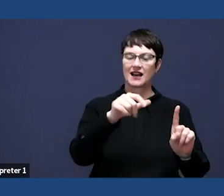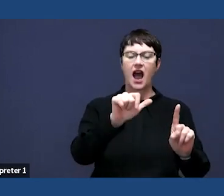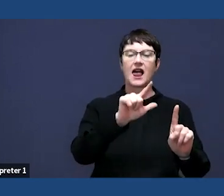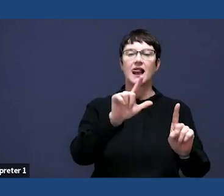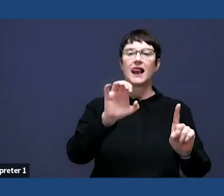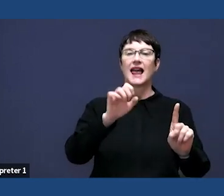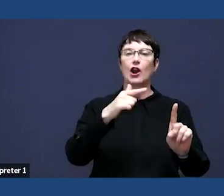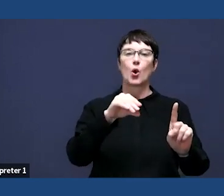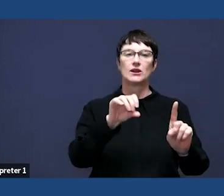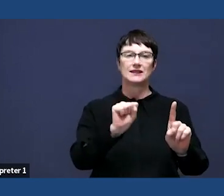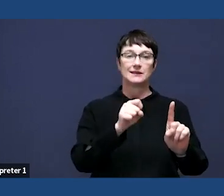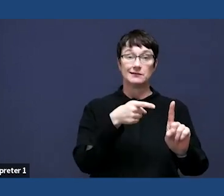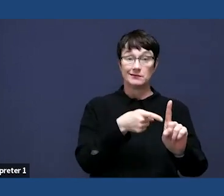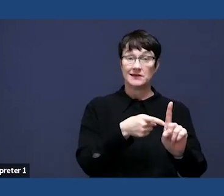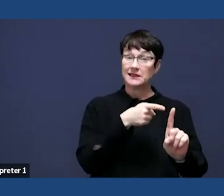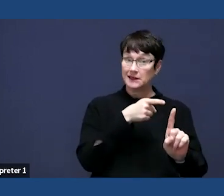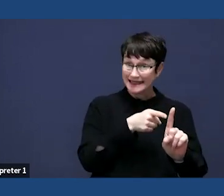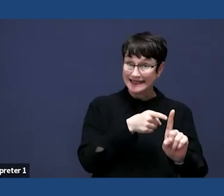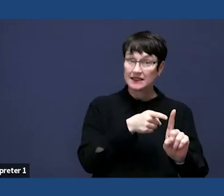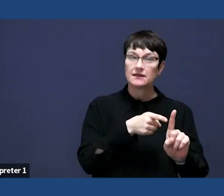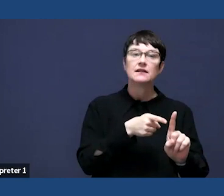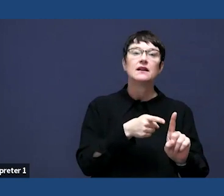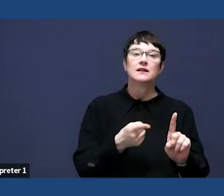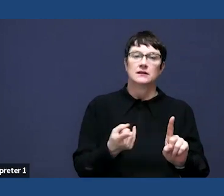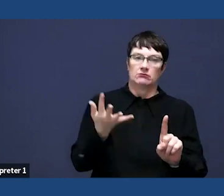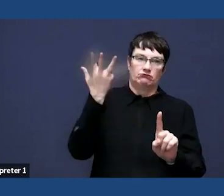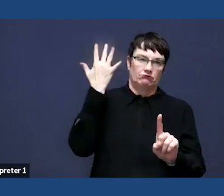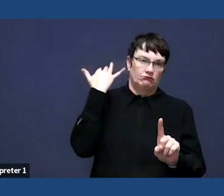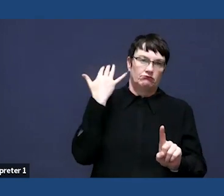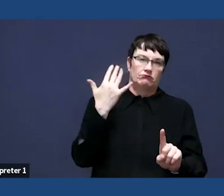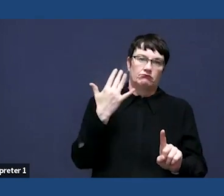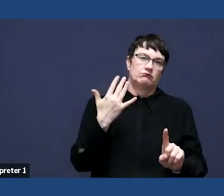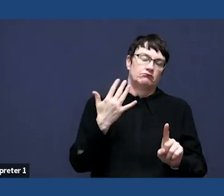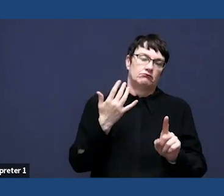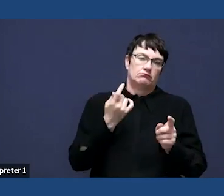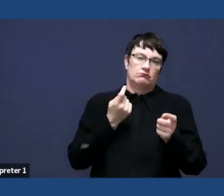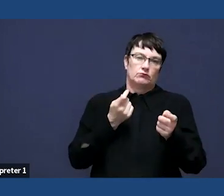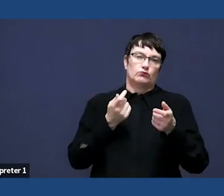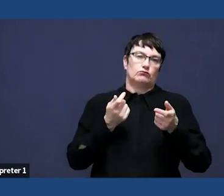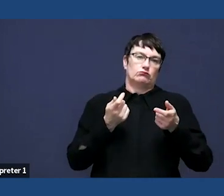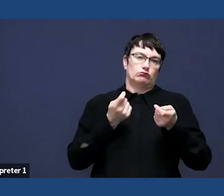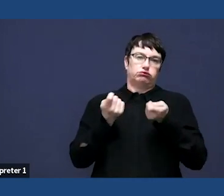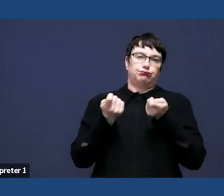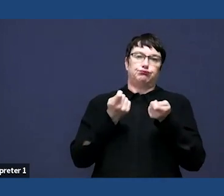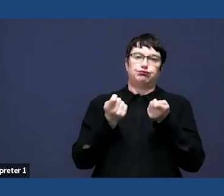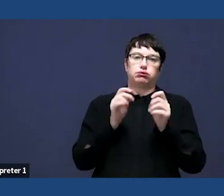on the Rights of Persons with Disabilities for almost four years here at the United Nations.